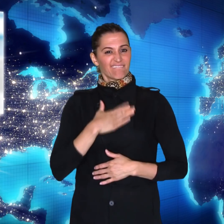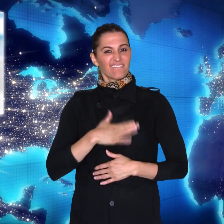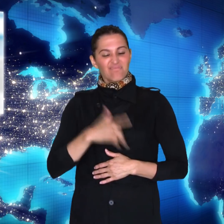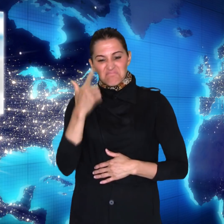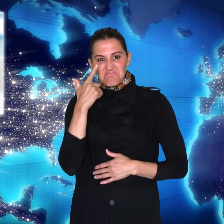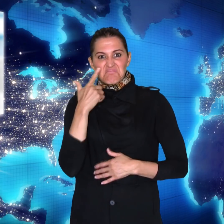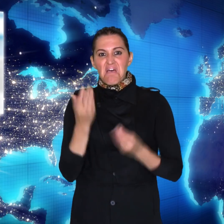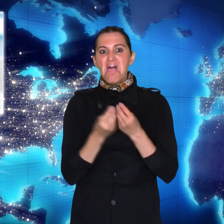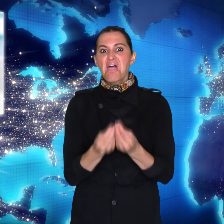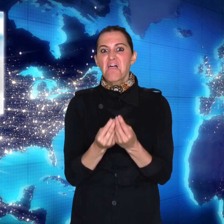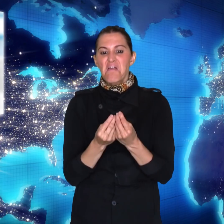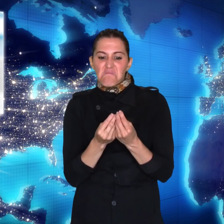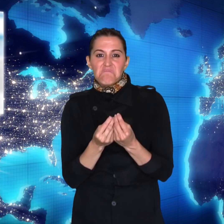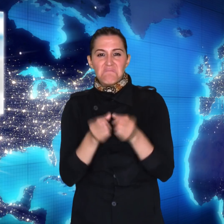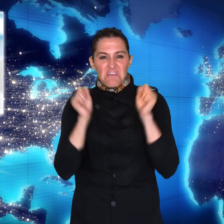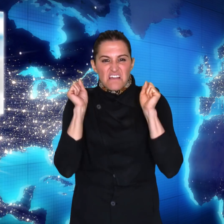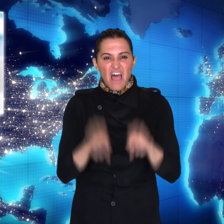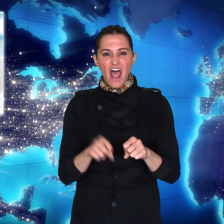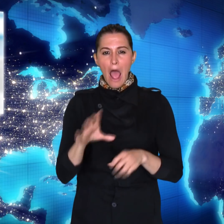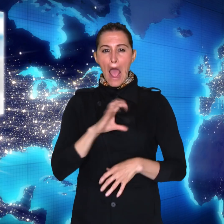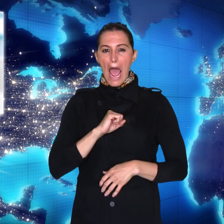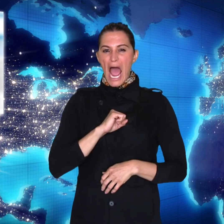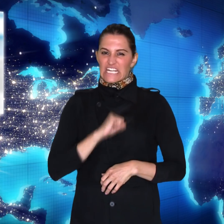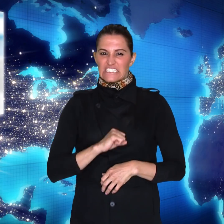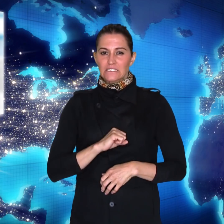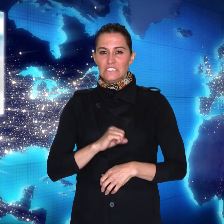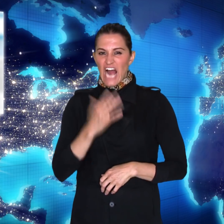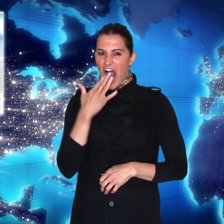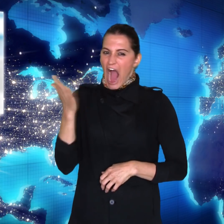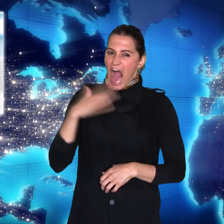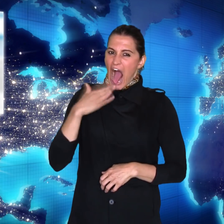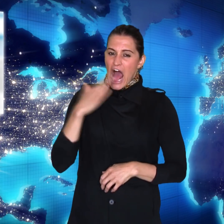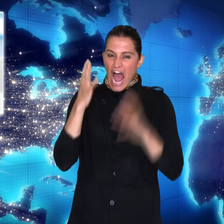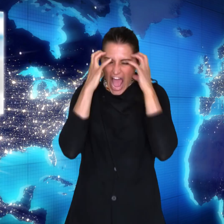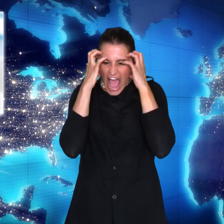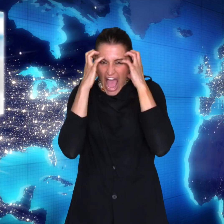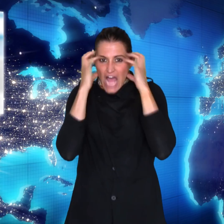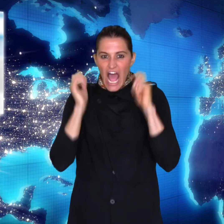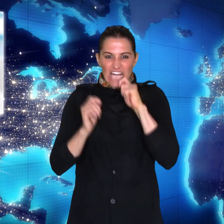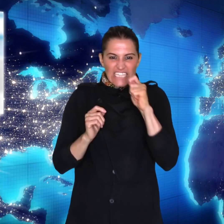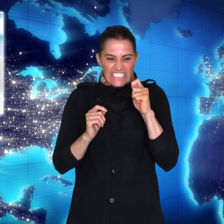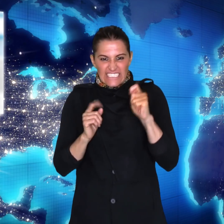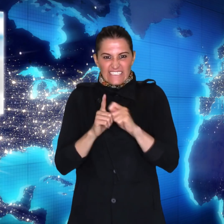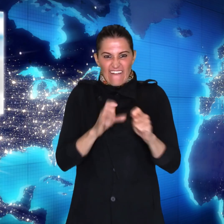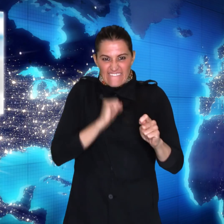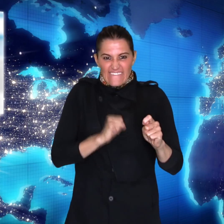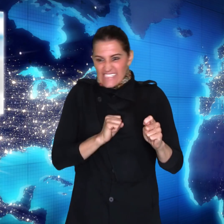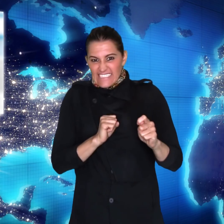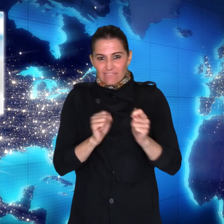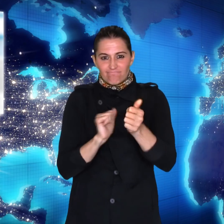people want to see how much pain